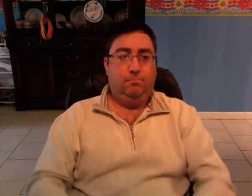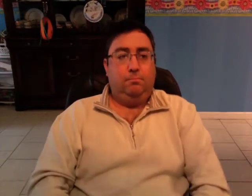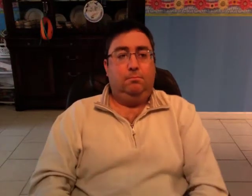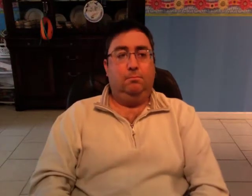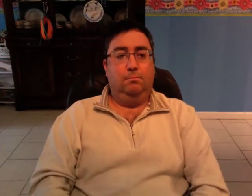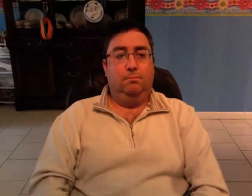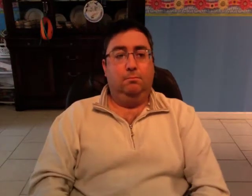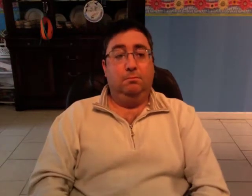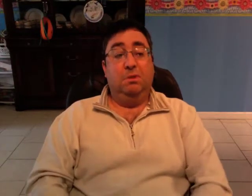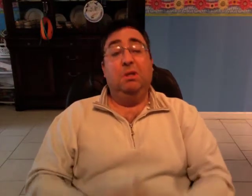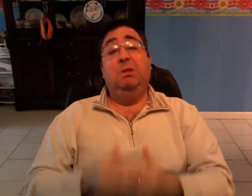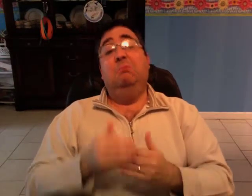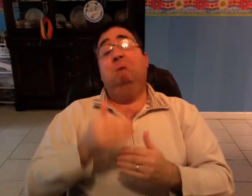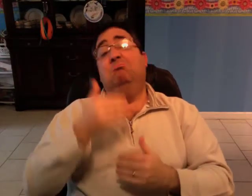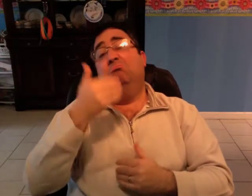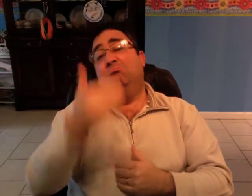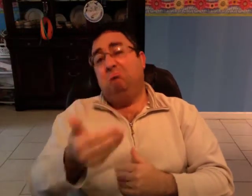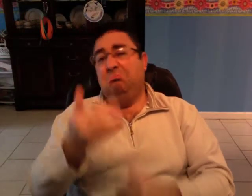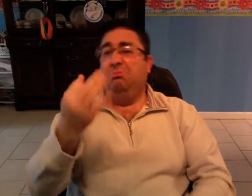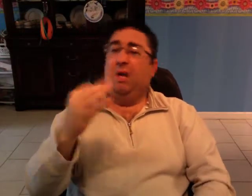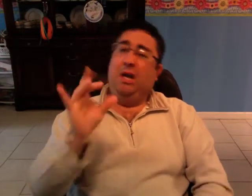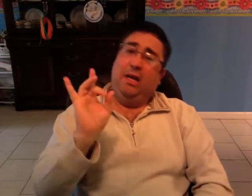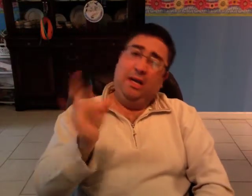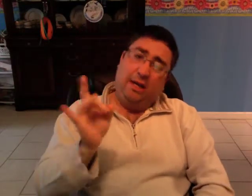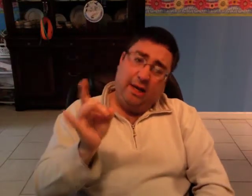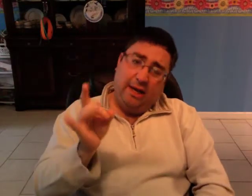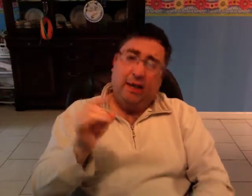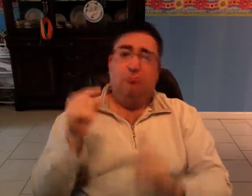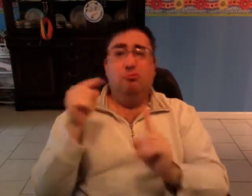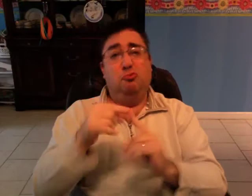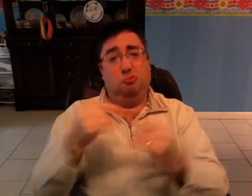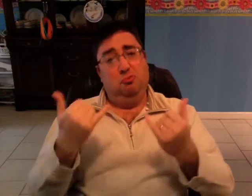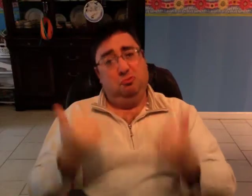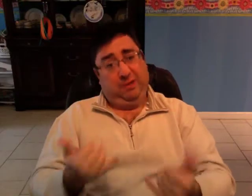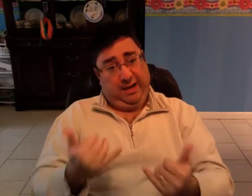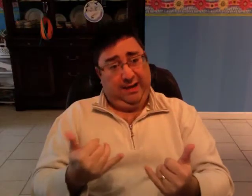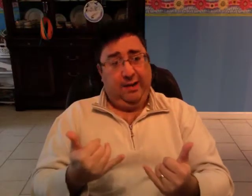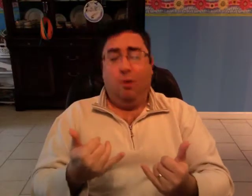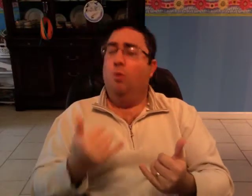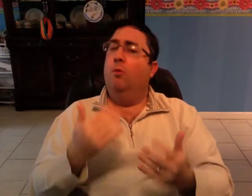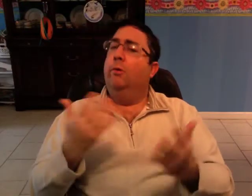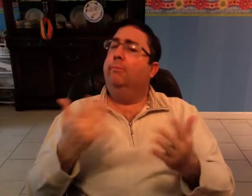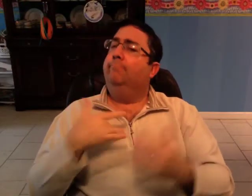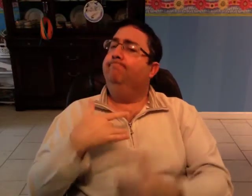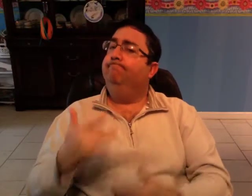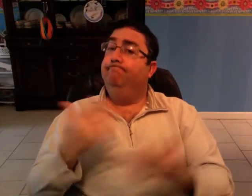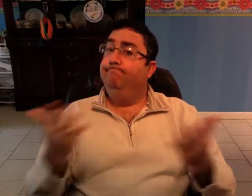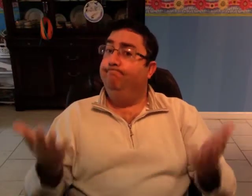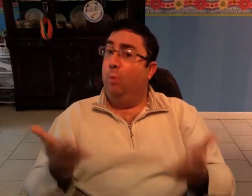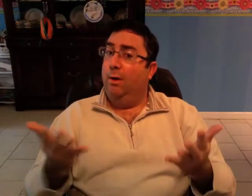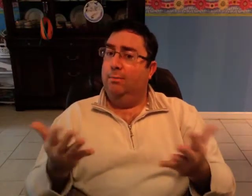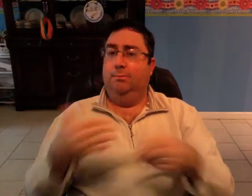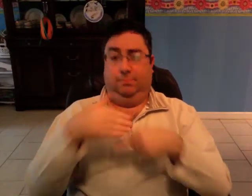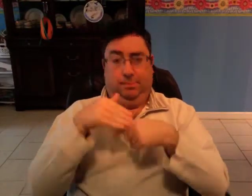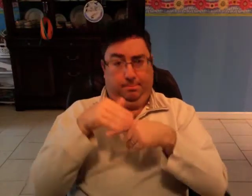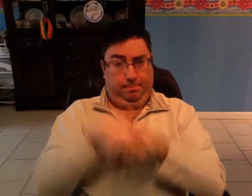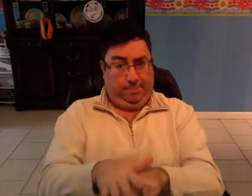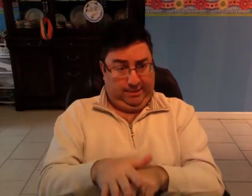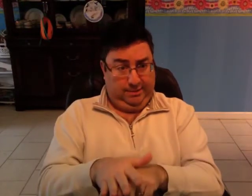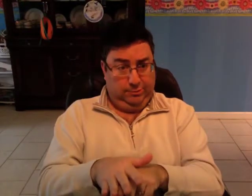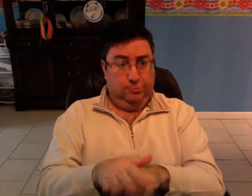From the 1980s to now, the emphasis has been on mainstreaming.